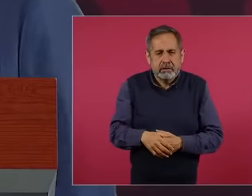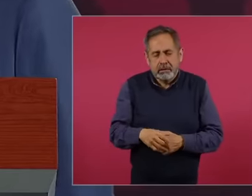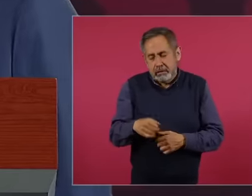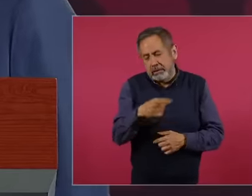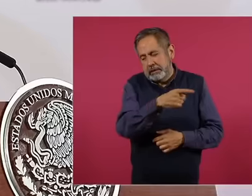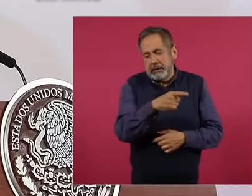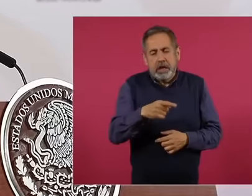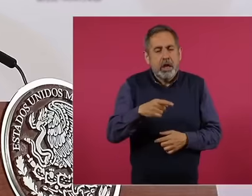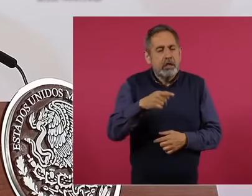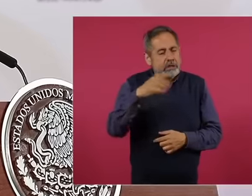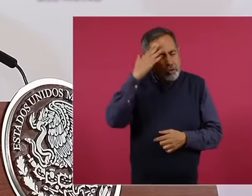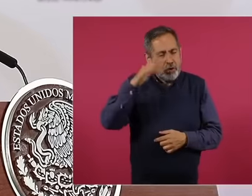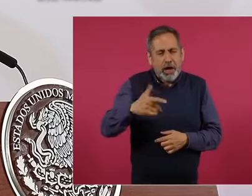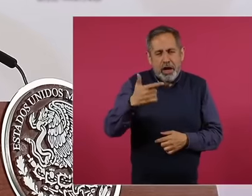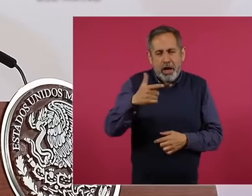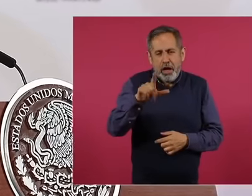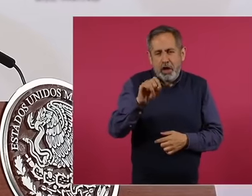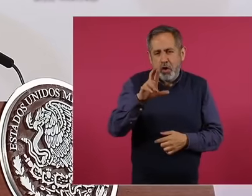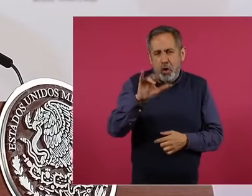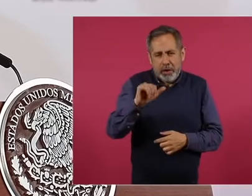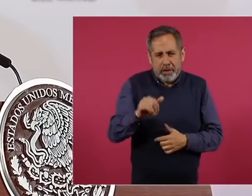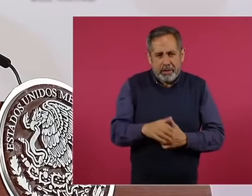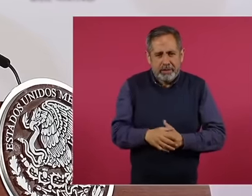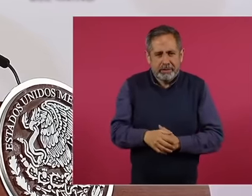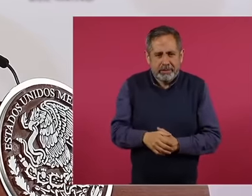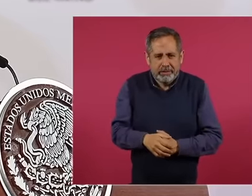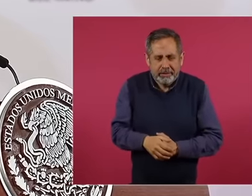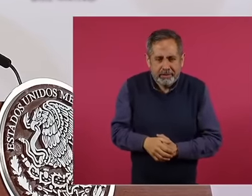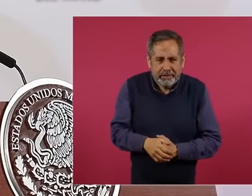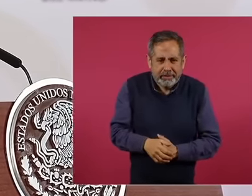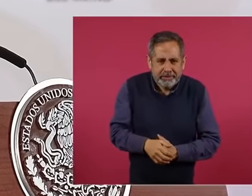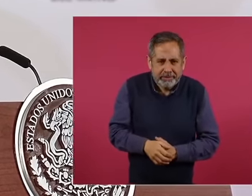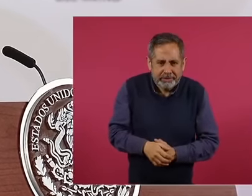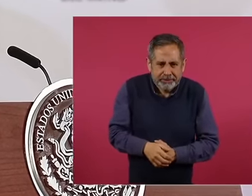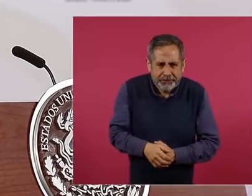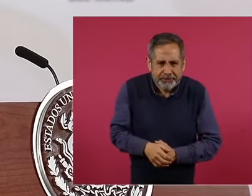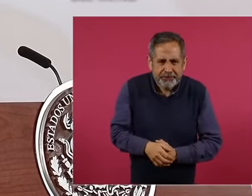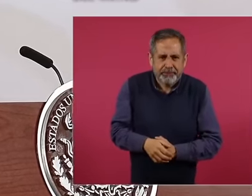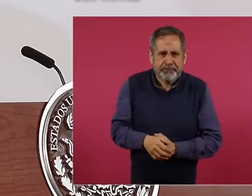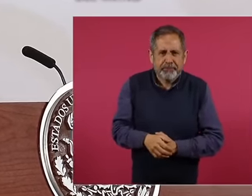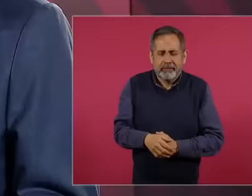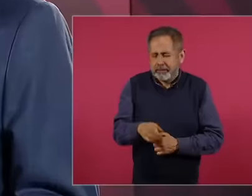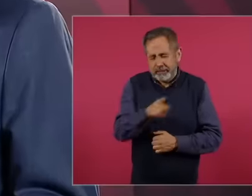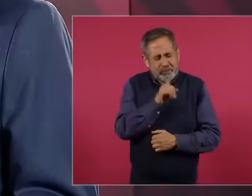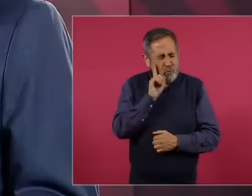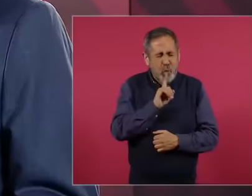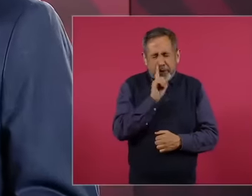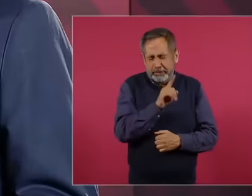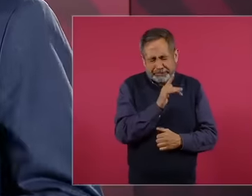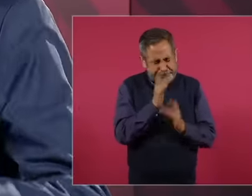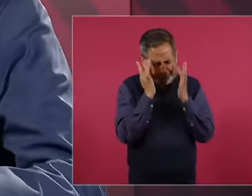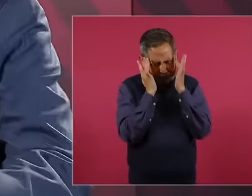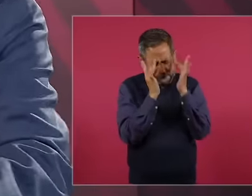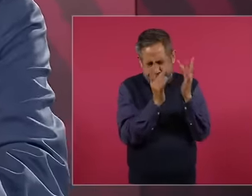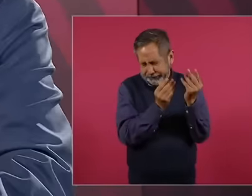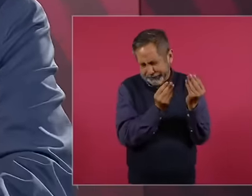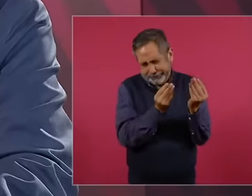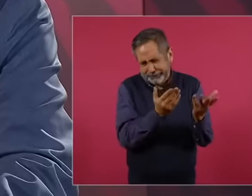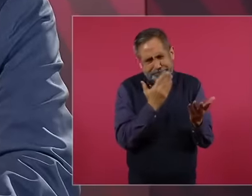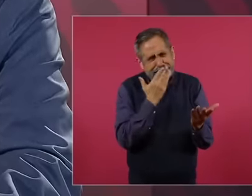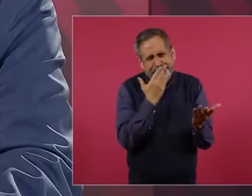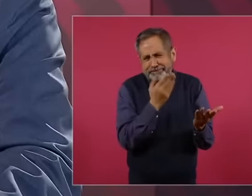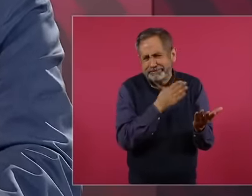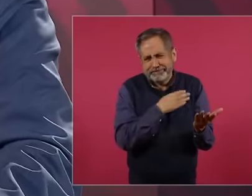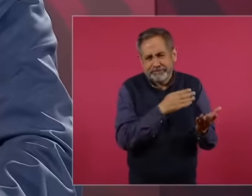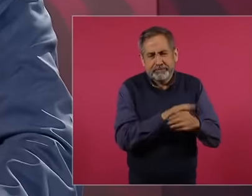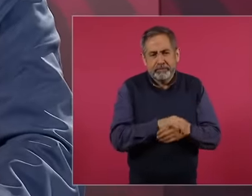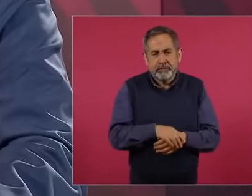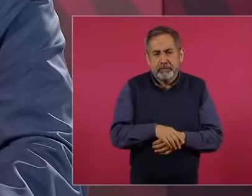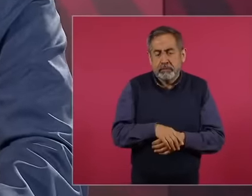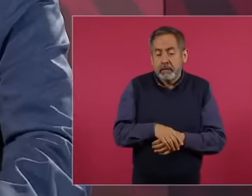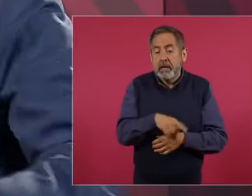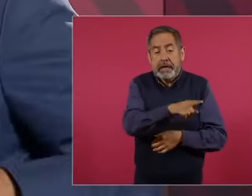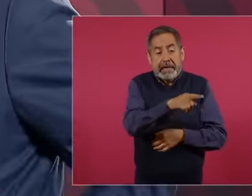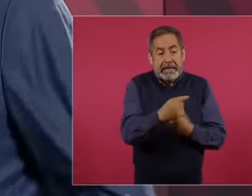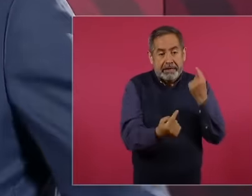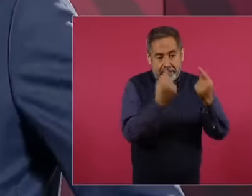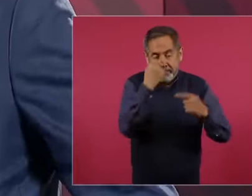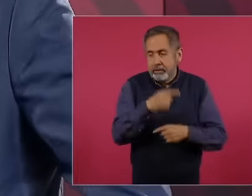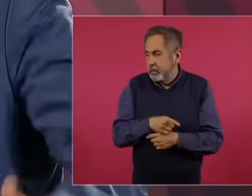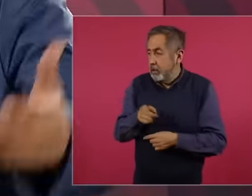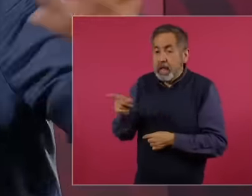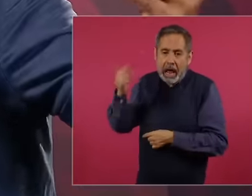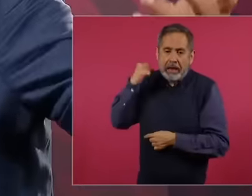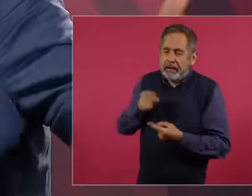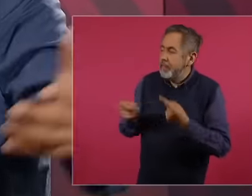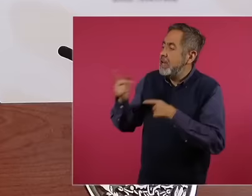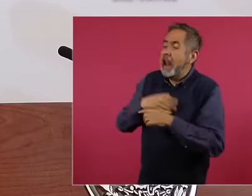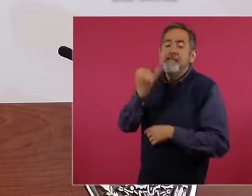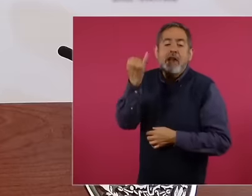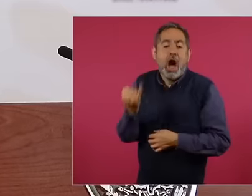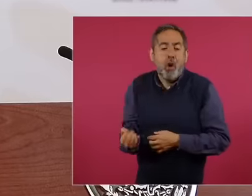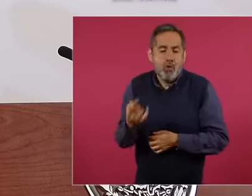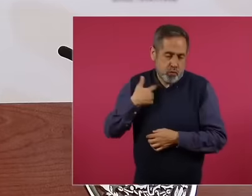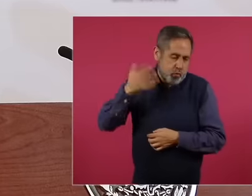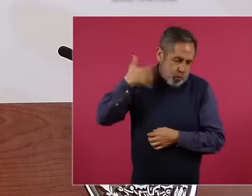that a Saint said this to the skinny guy because I was very thin, let him come